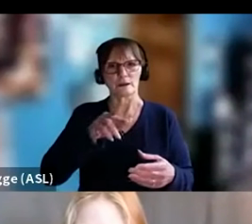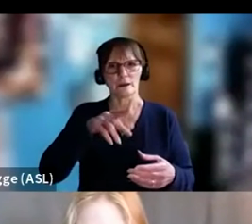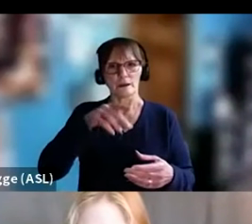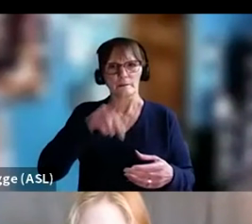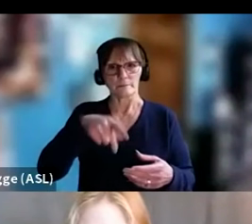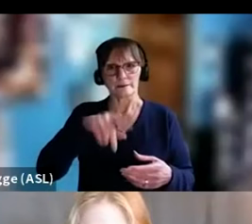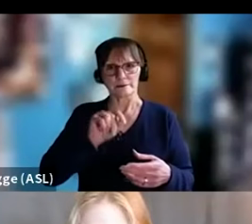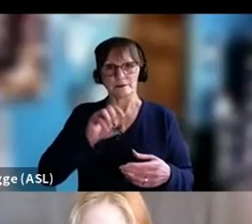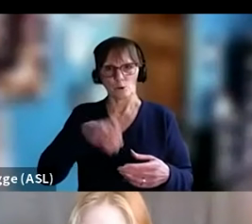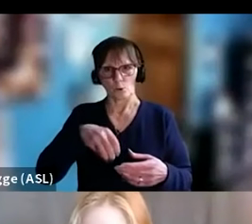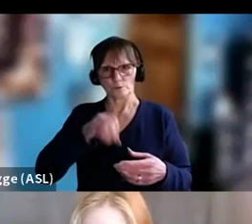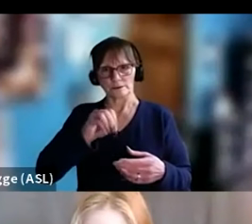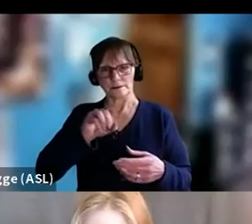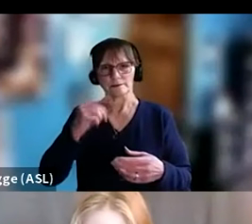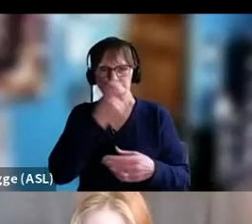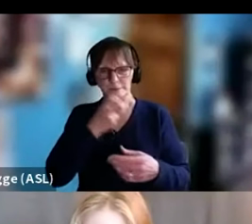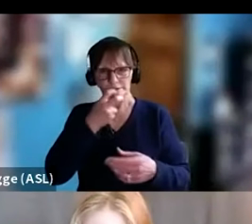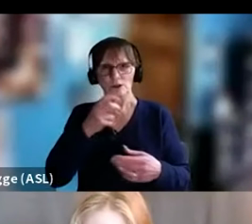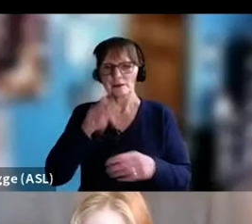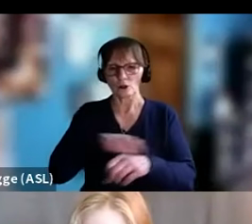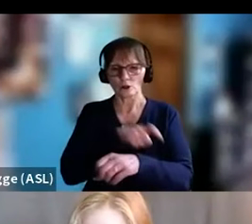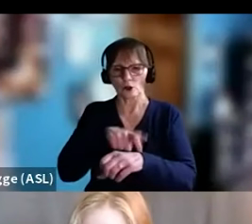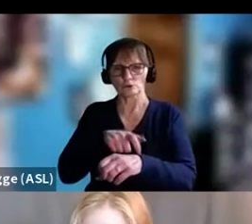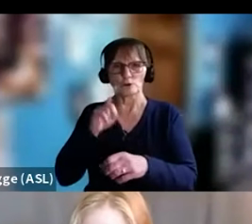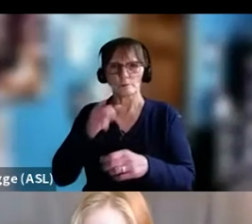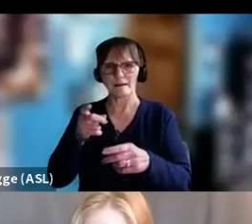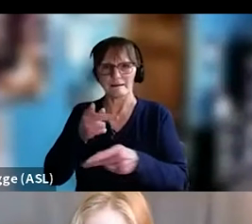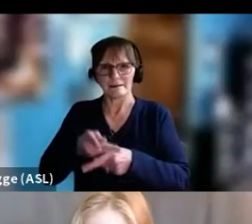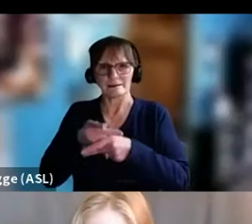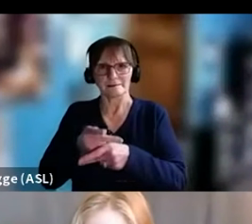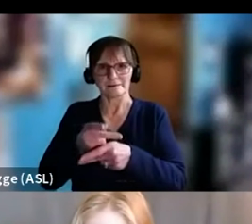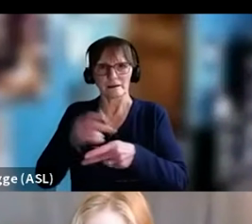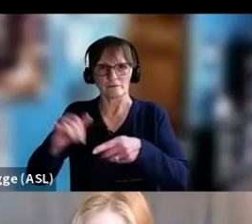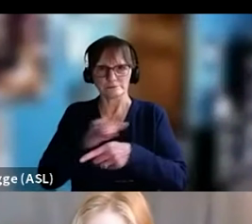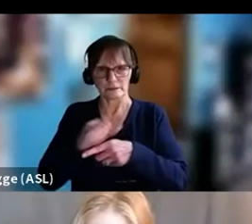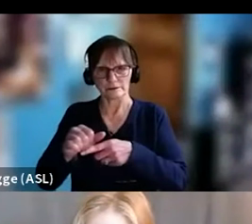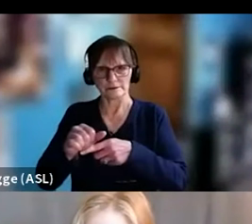and then even in this, the long-term care facilities people saying, "Yeah, all my patients get denied."